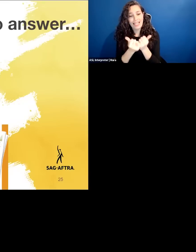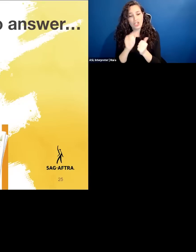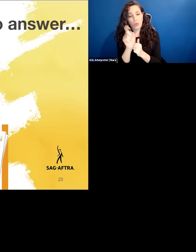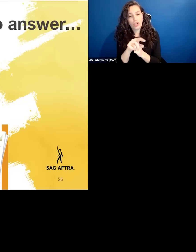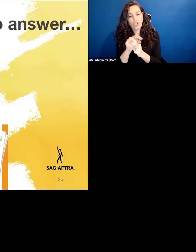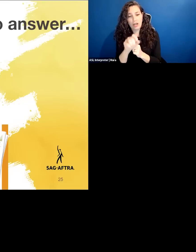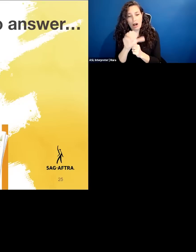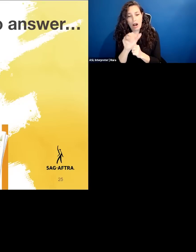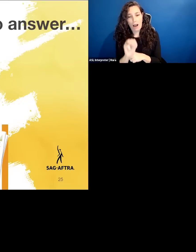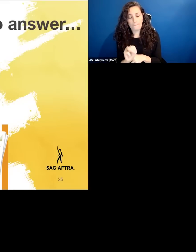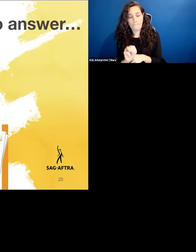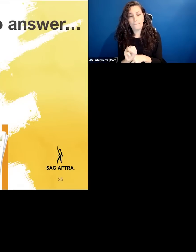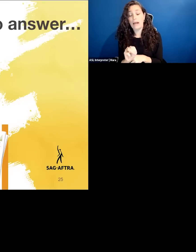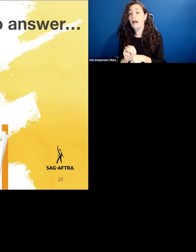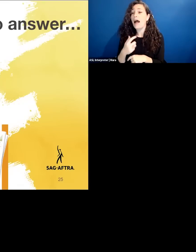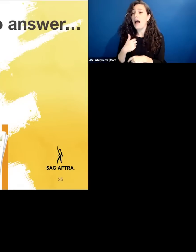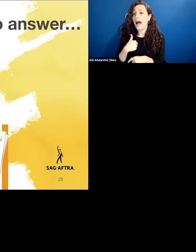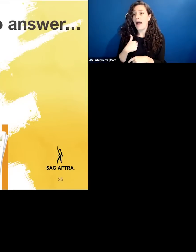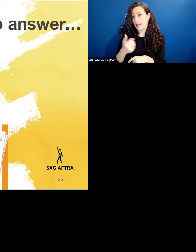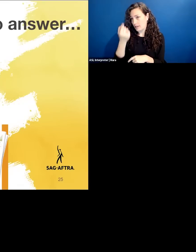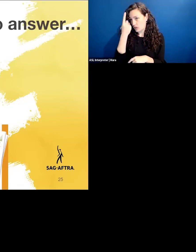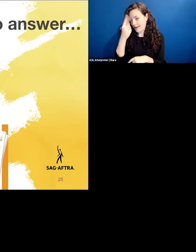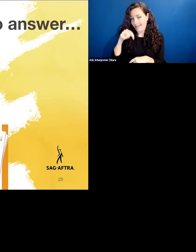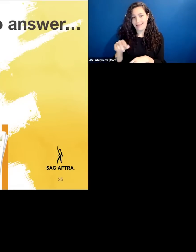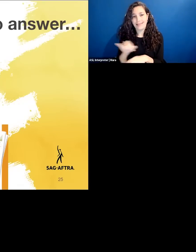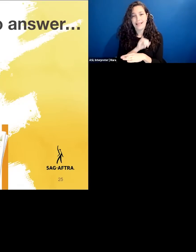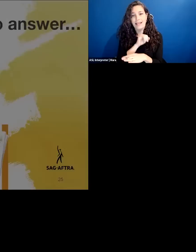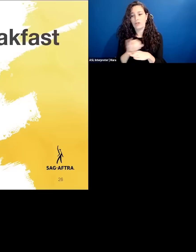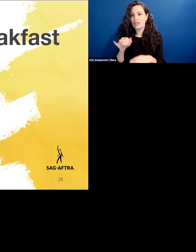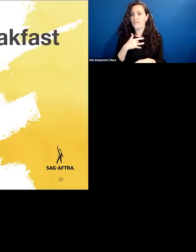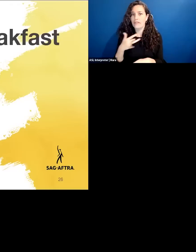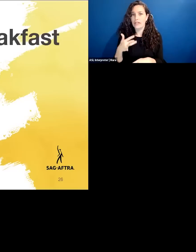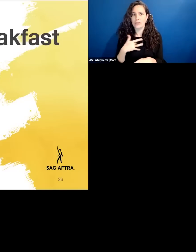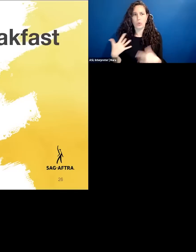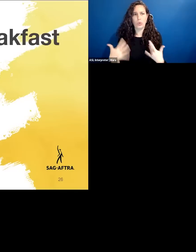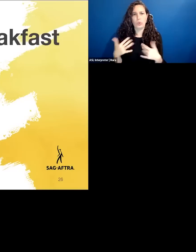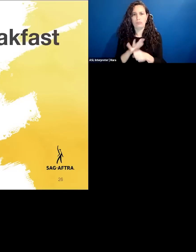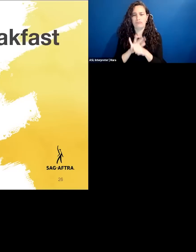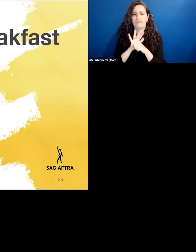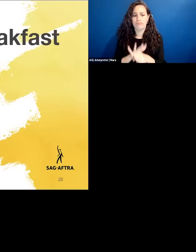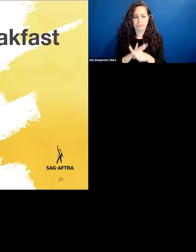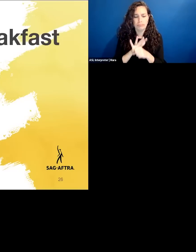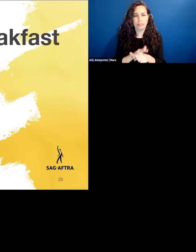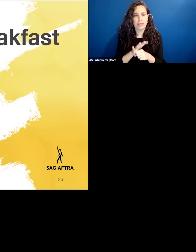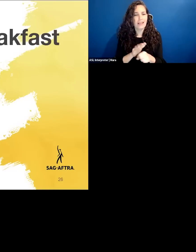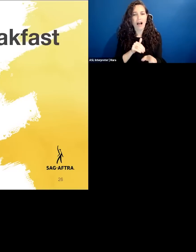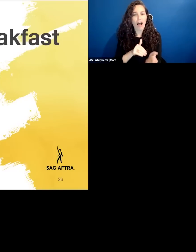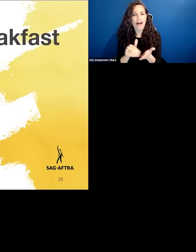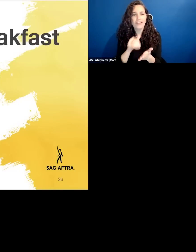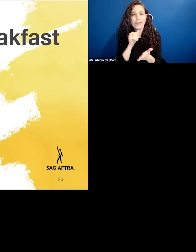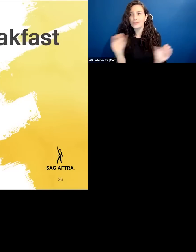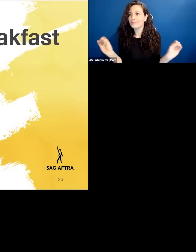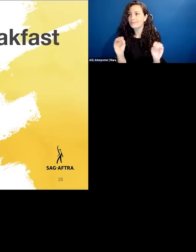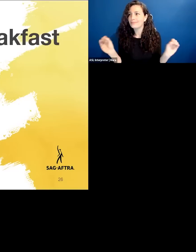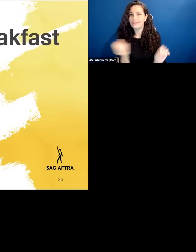Now I get that in this industry, it can feel so frustrating because we don't often get feedback, right, (chuckles)